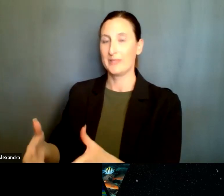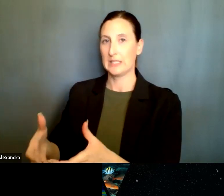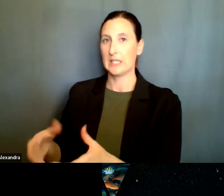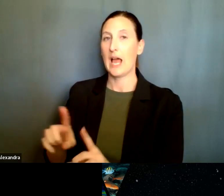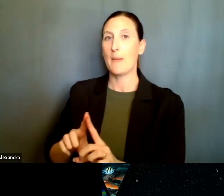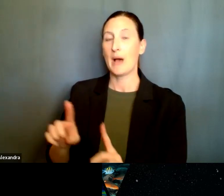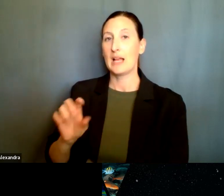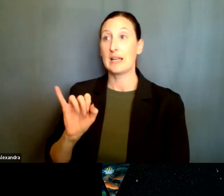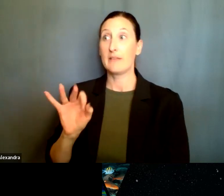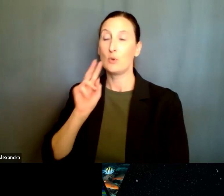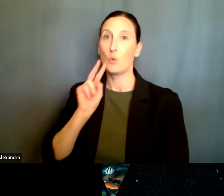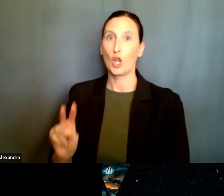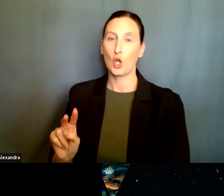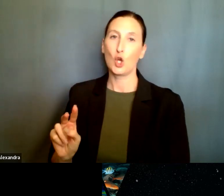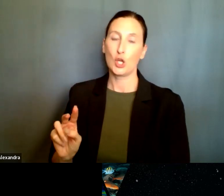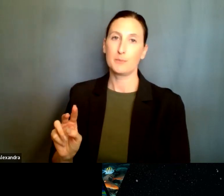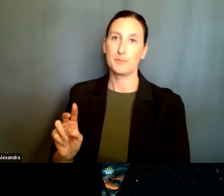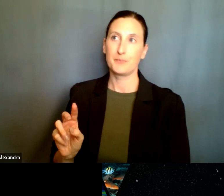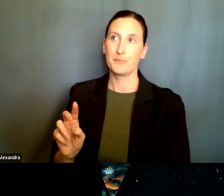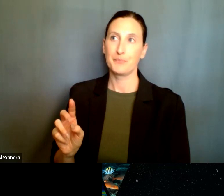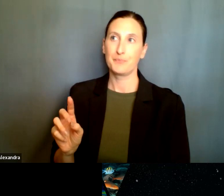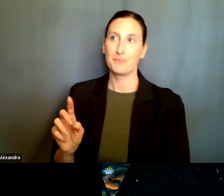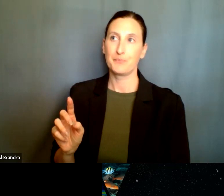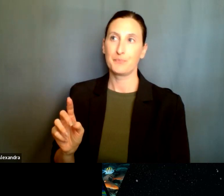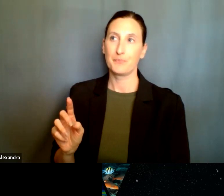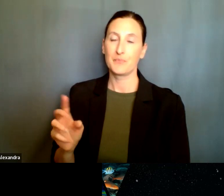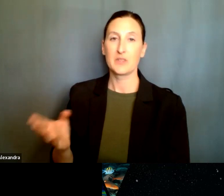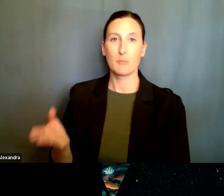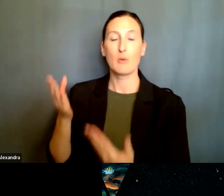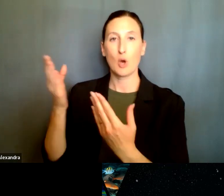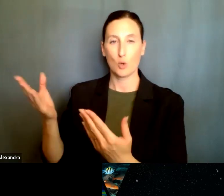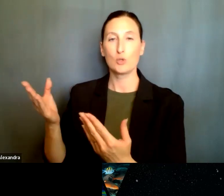the proposal preparation guide,